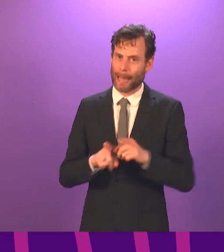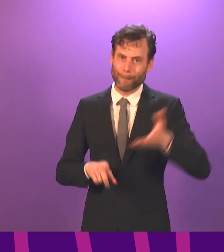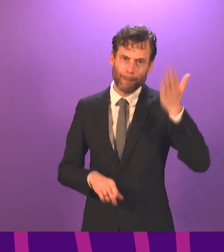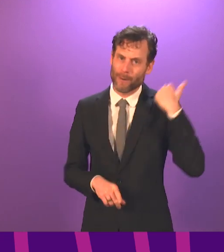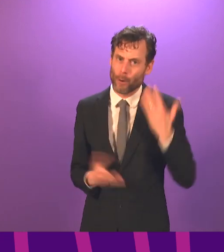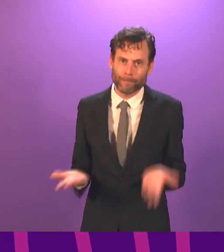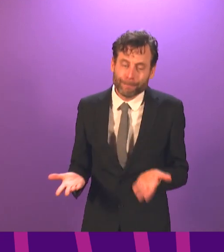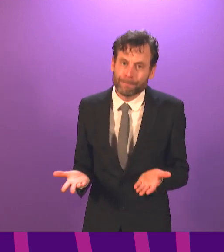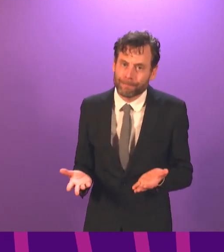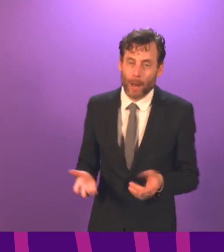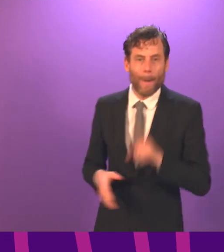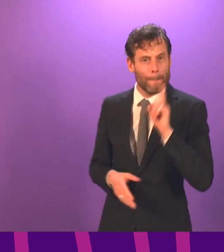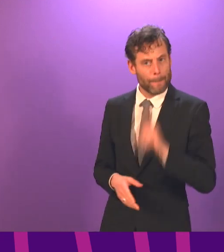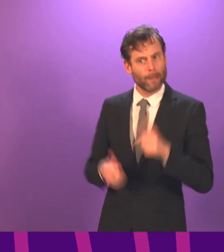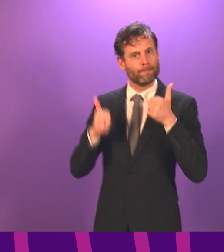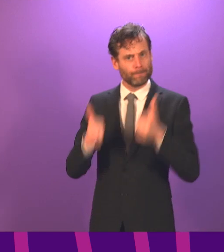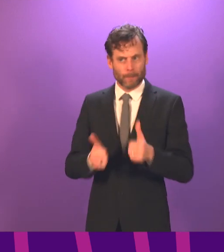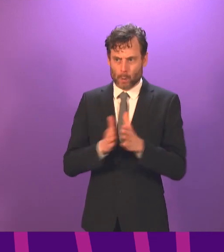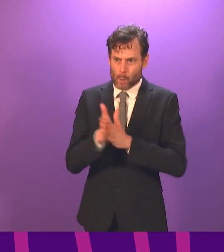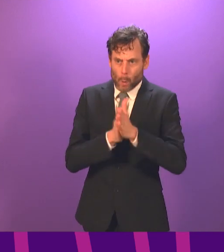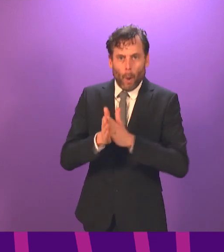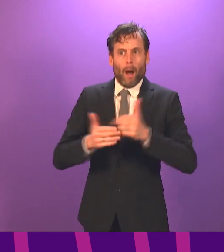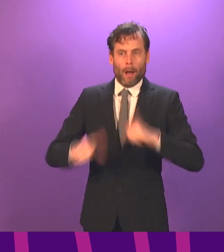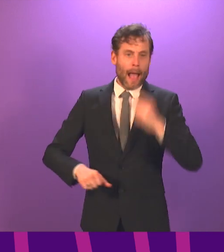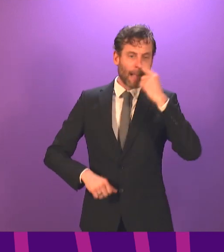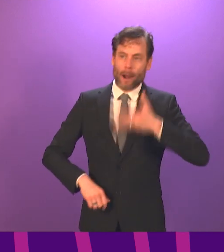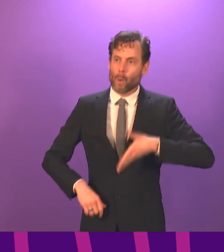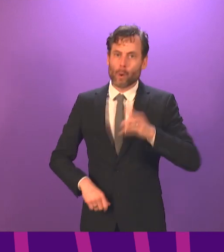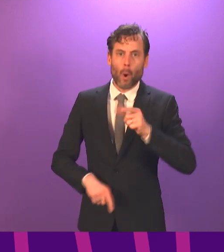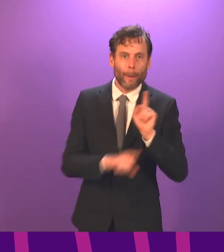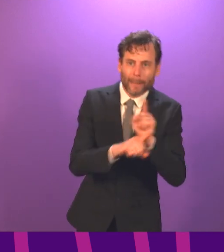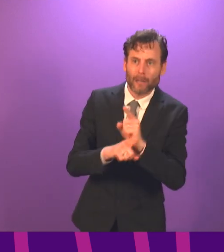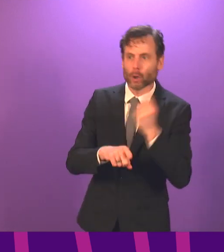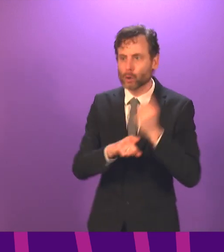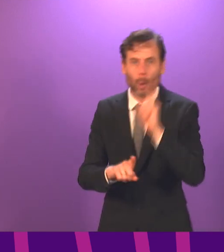will all welcome the opportunity to get back out speaking to voters as soon as it is safe to do so.